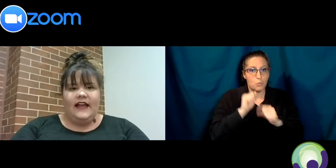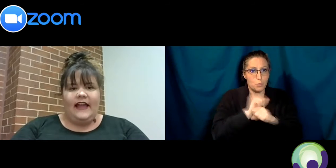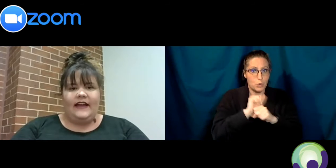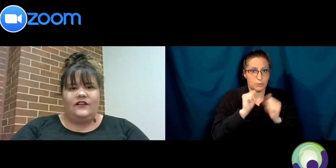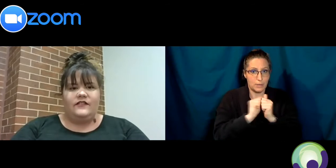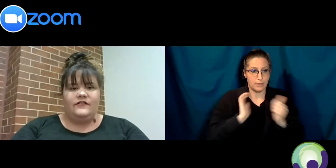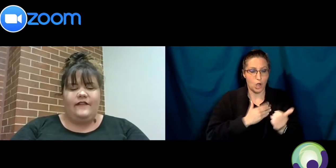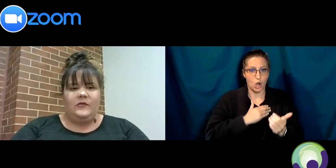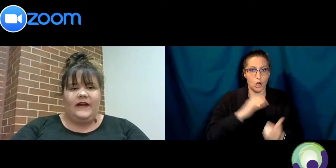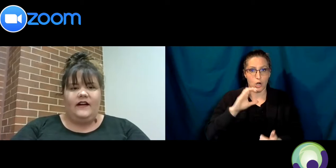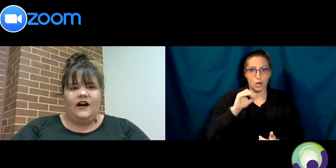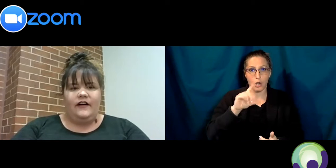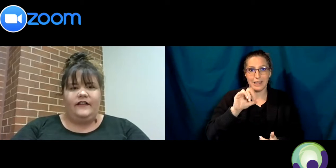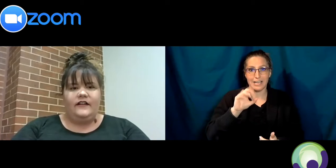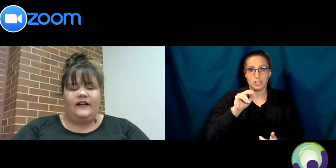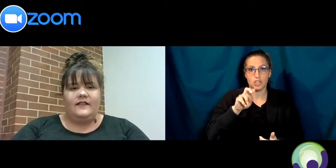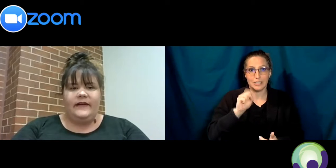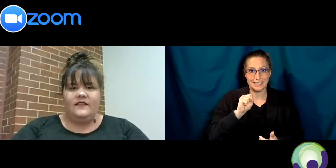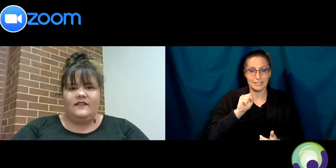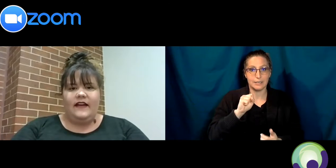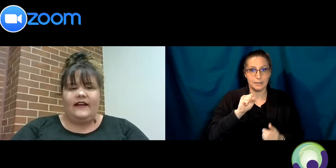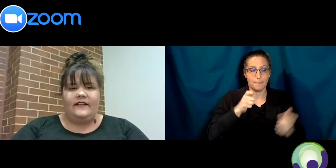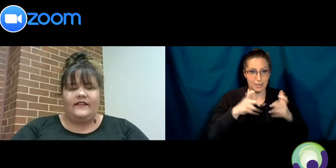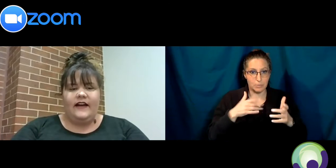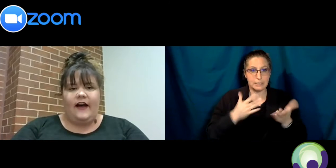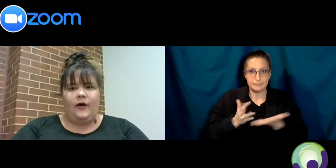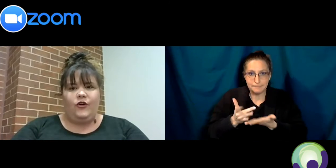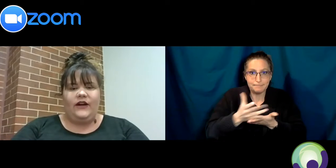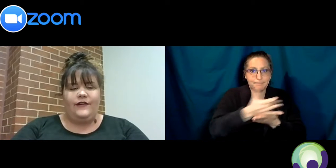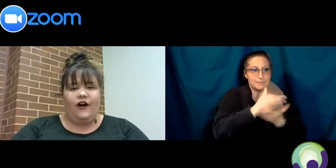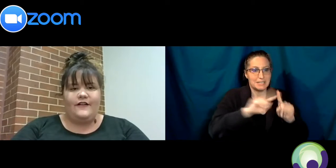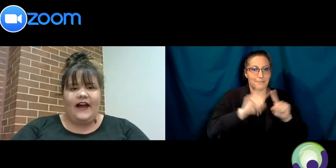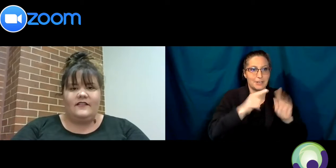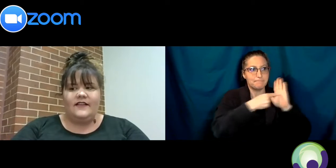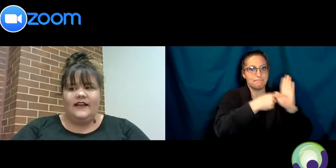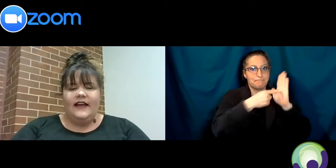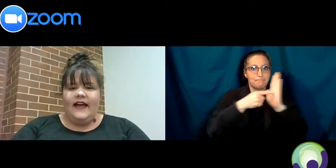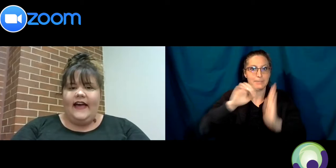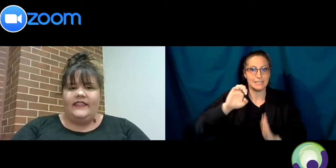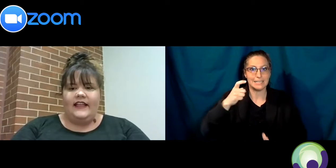and developing our exhibits and working with artifacts and then I